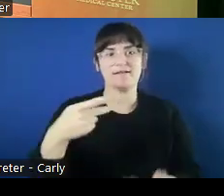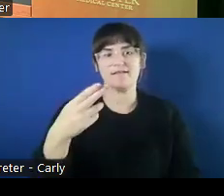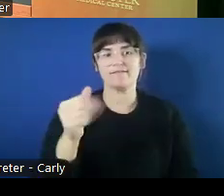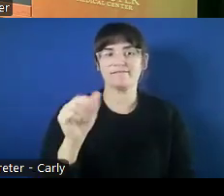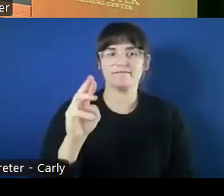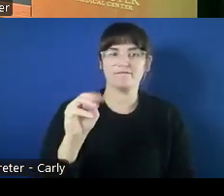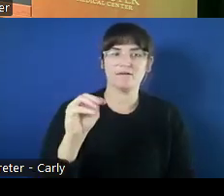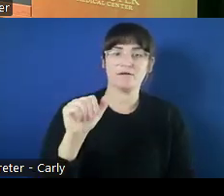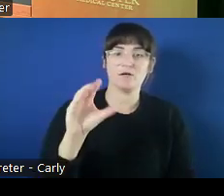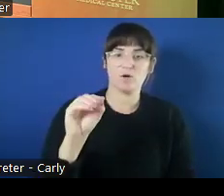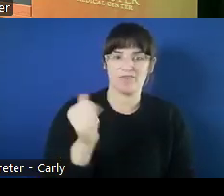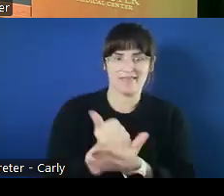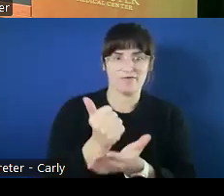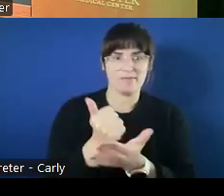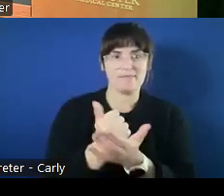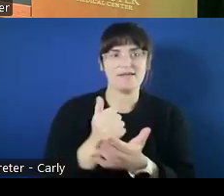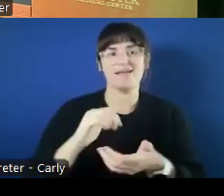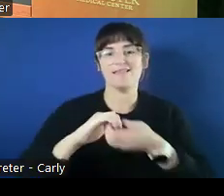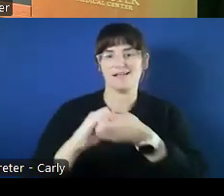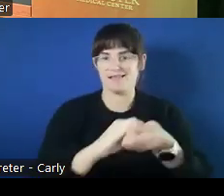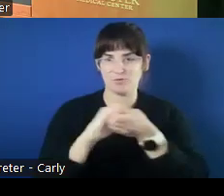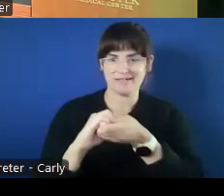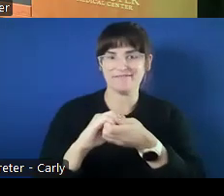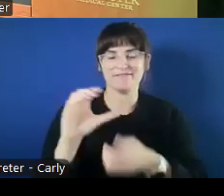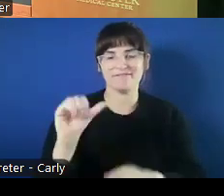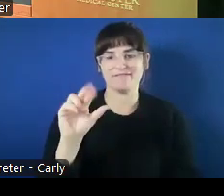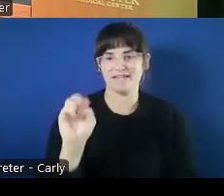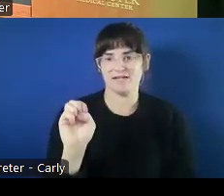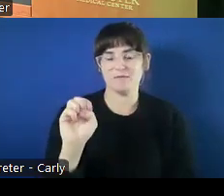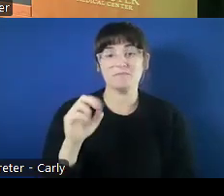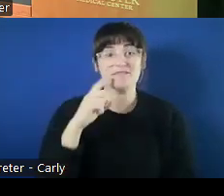our group has has done a bunch of work in what I'd like to do for this part is really just tell